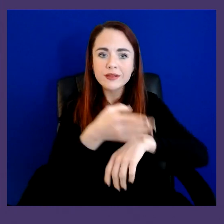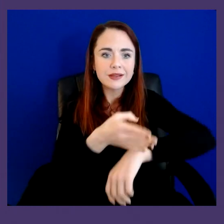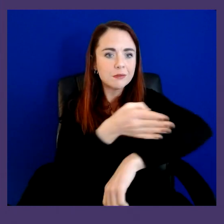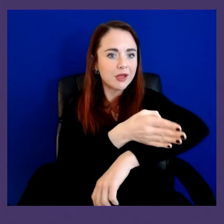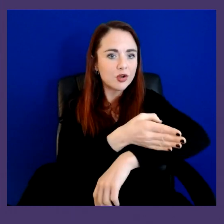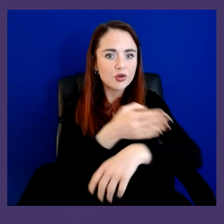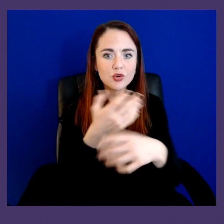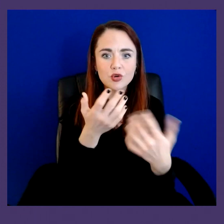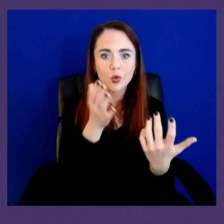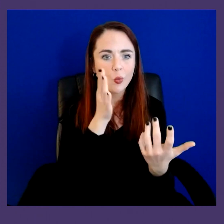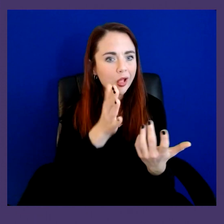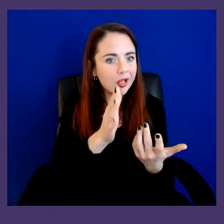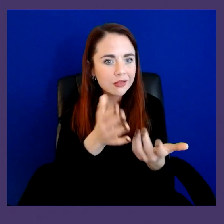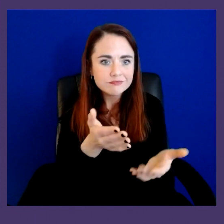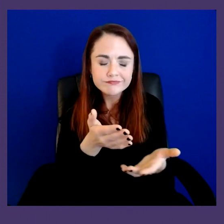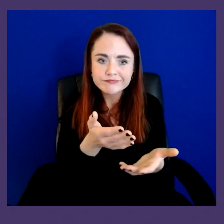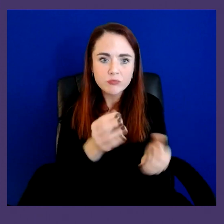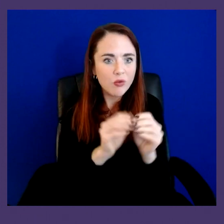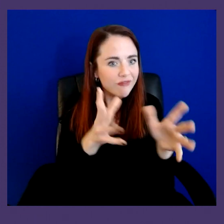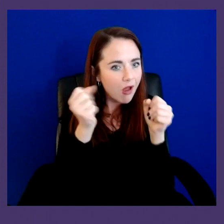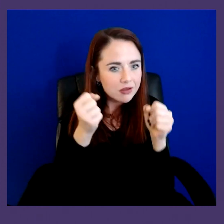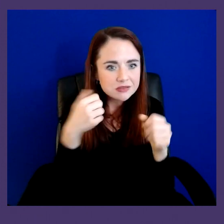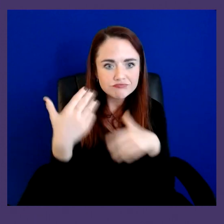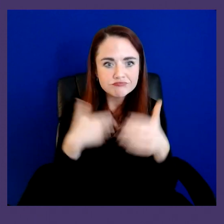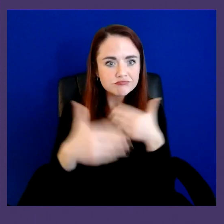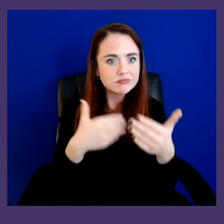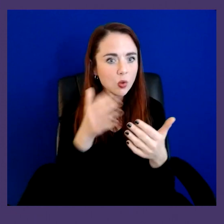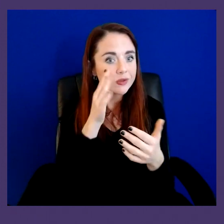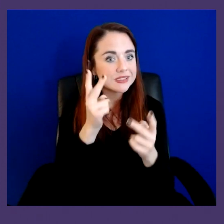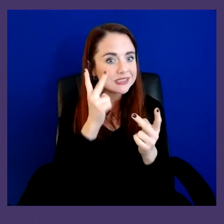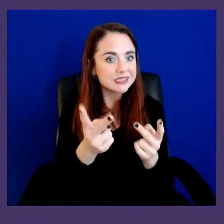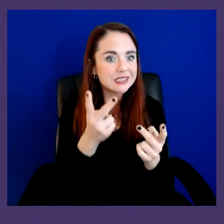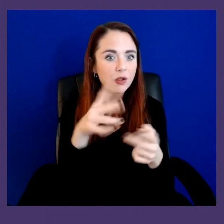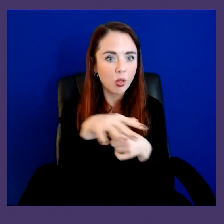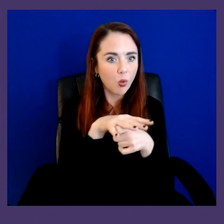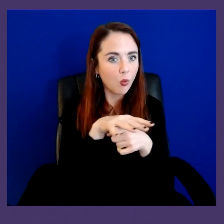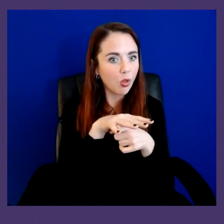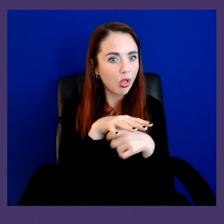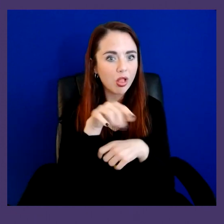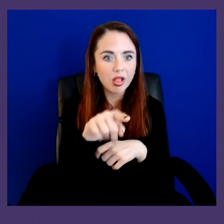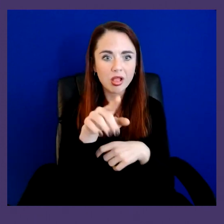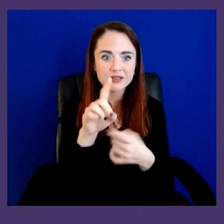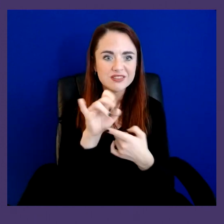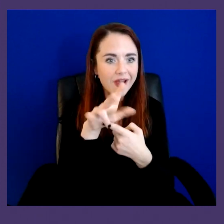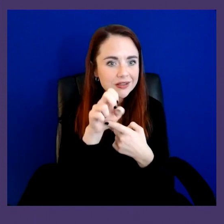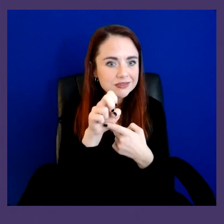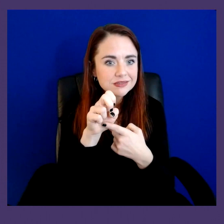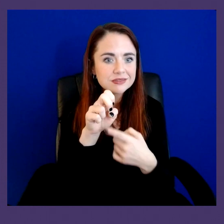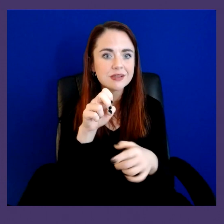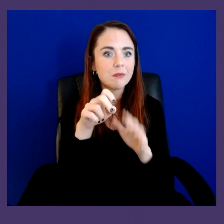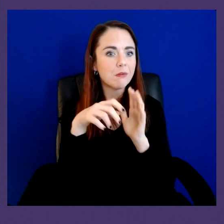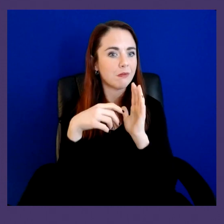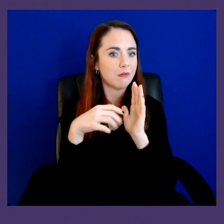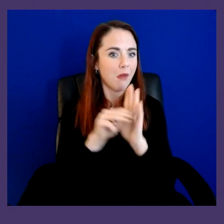We're going to see local, on-device models that can do what Be My AI does today.